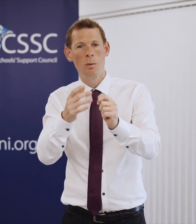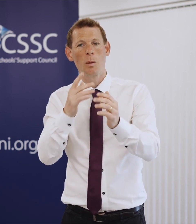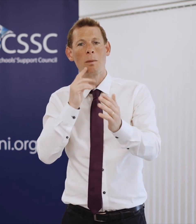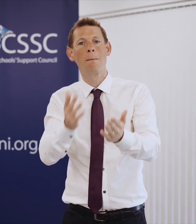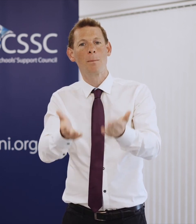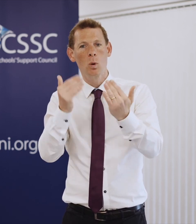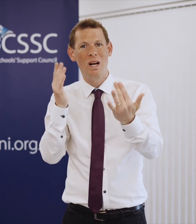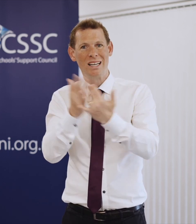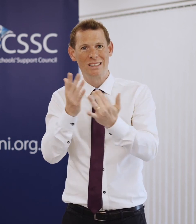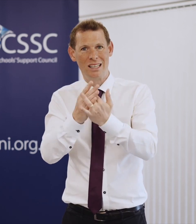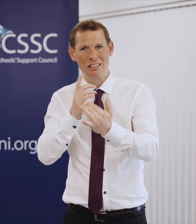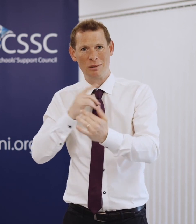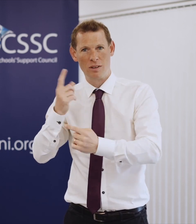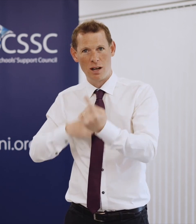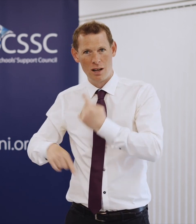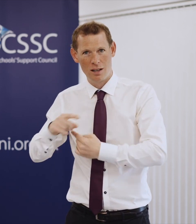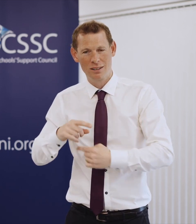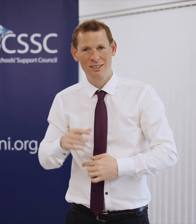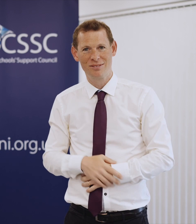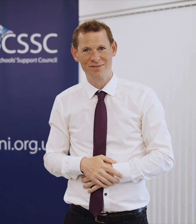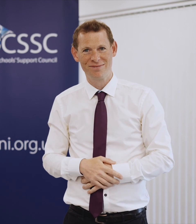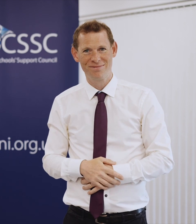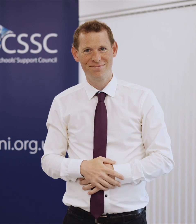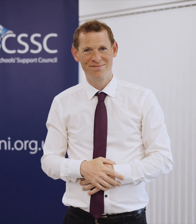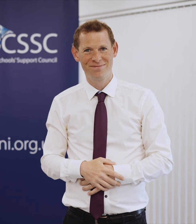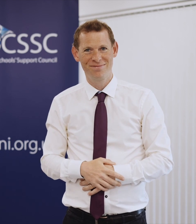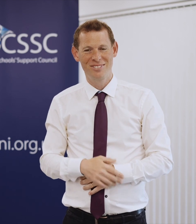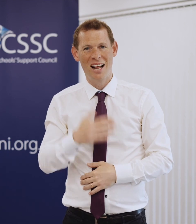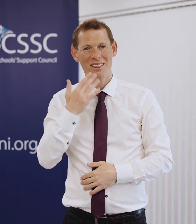changes to adapt to us and give us more accessibility then that's the